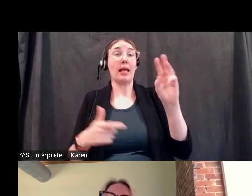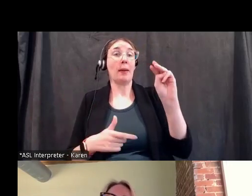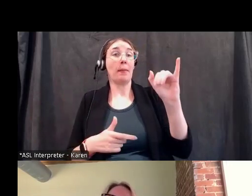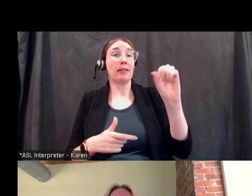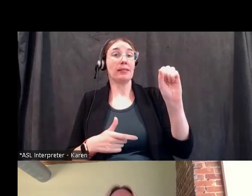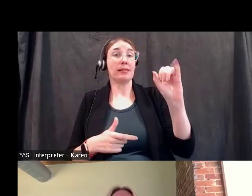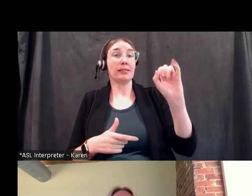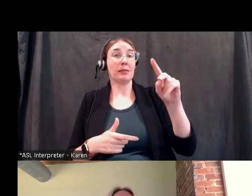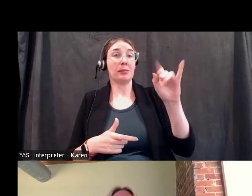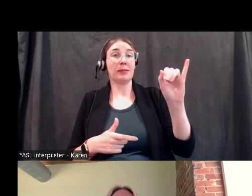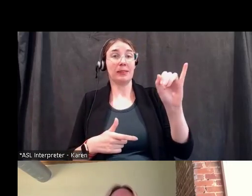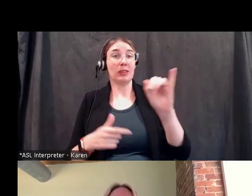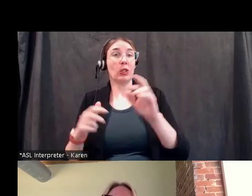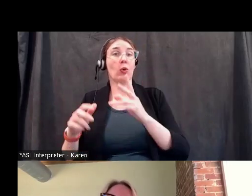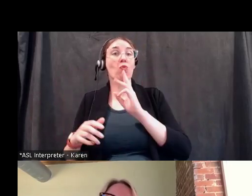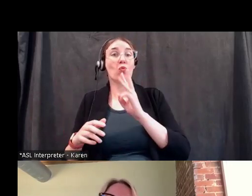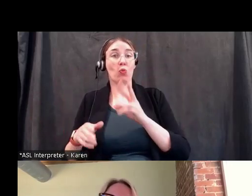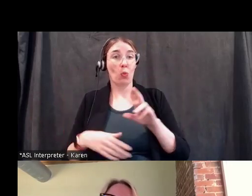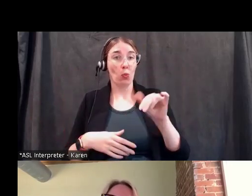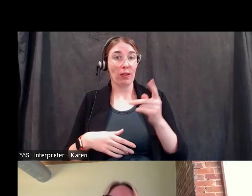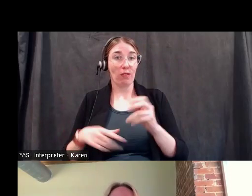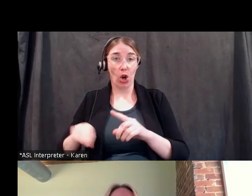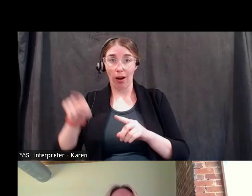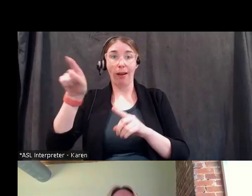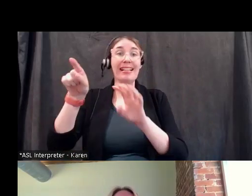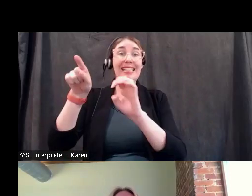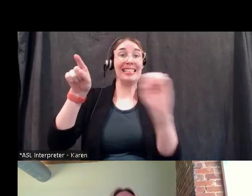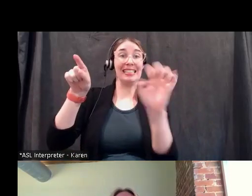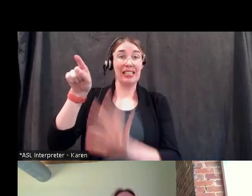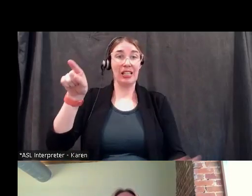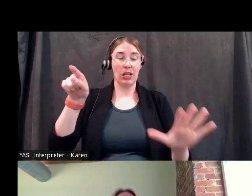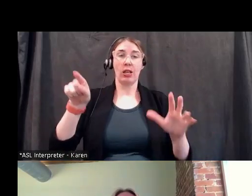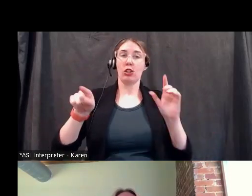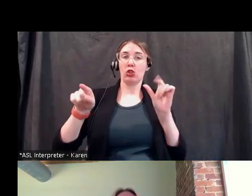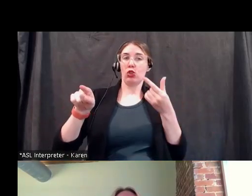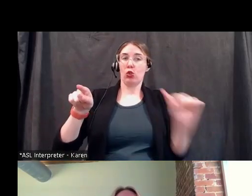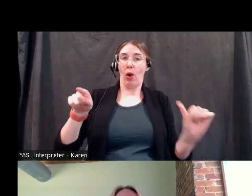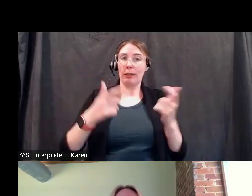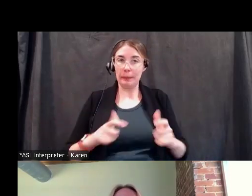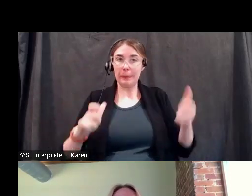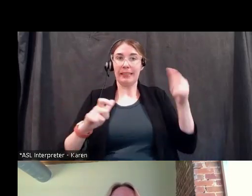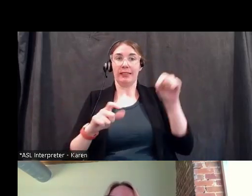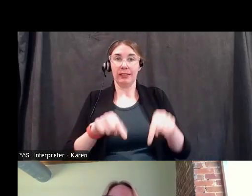So according to the U.S. Census bureau for 2021, there are 42.5 million Americans with